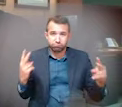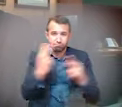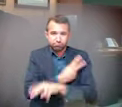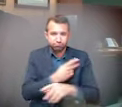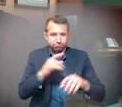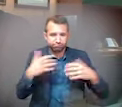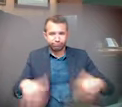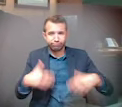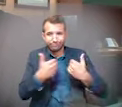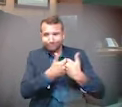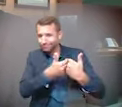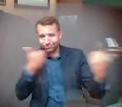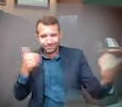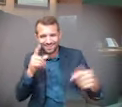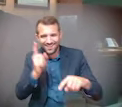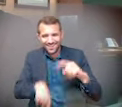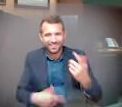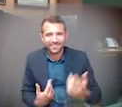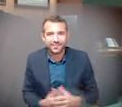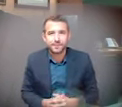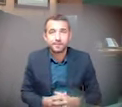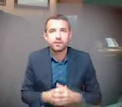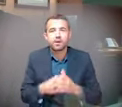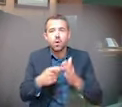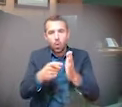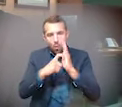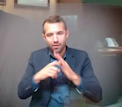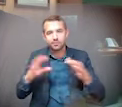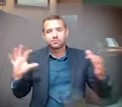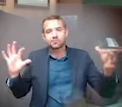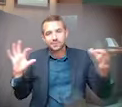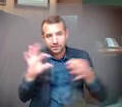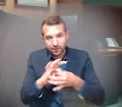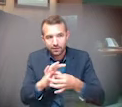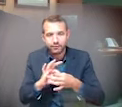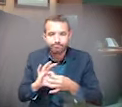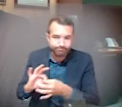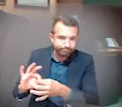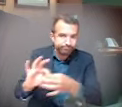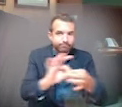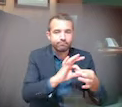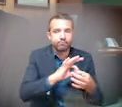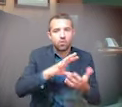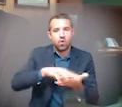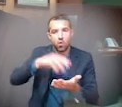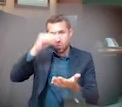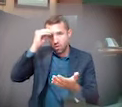We have got to find a way, again, to really enter into each other's spaces, because that is the only way we will really get to know one another